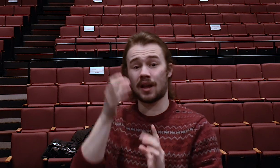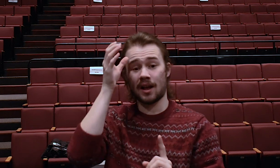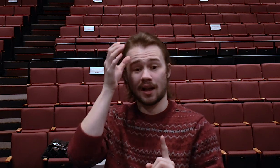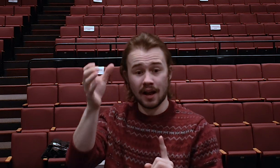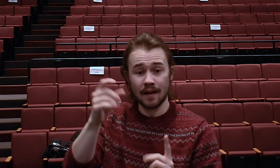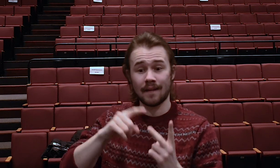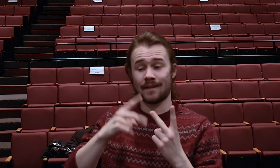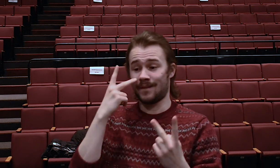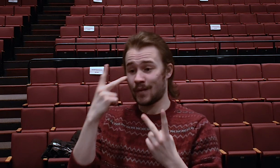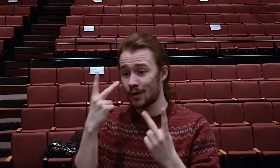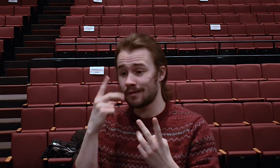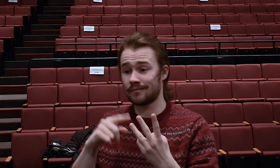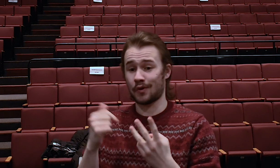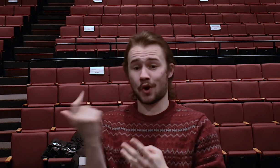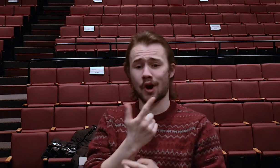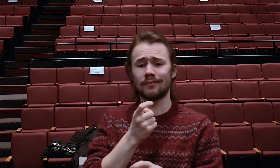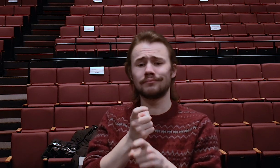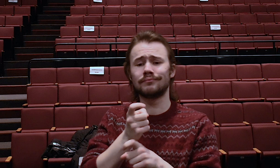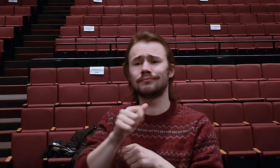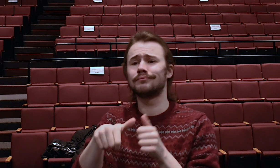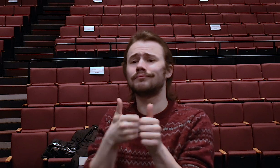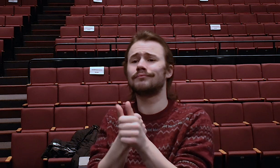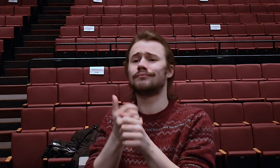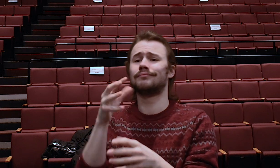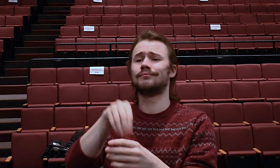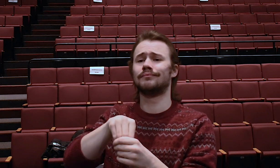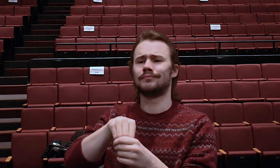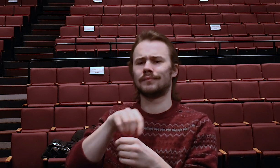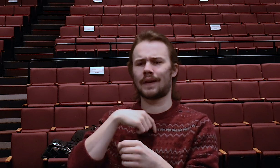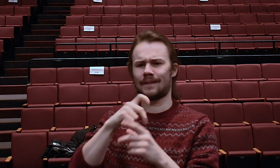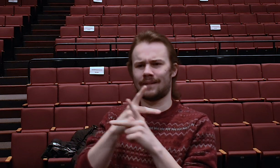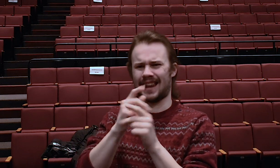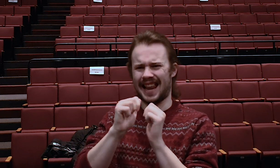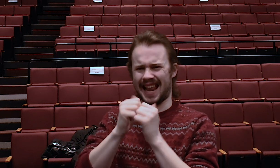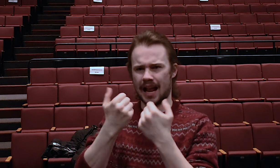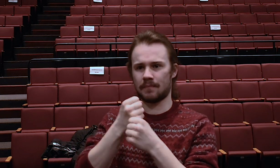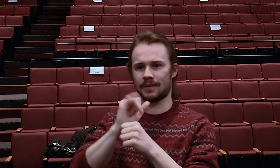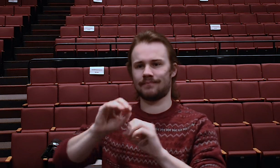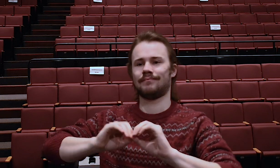for a Deaf audience, meaning I have to figure out the visuals the concept and everything that's within